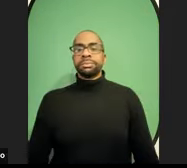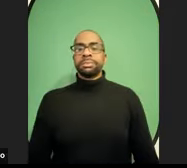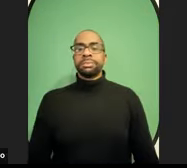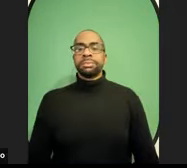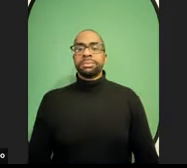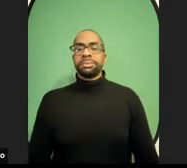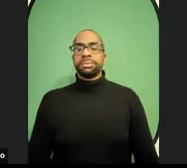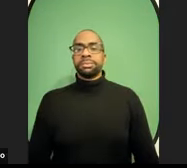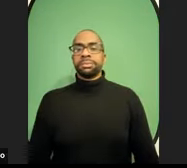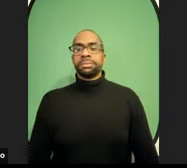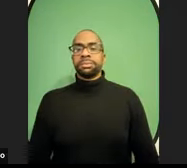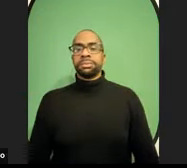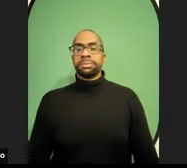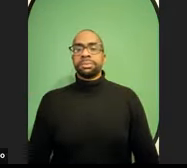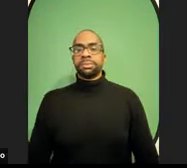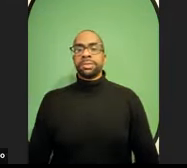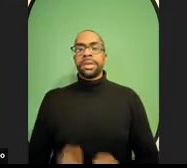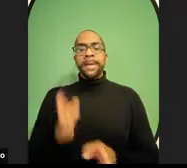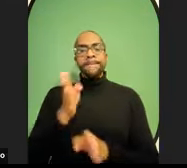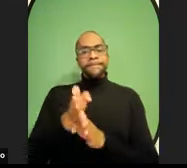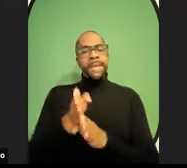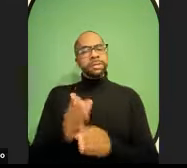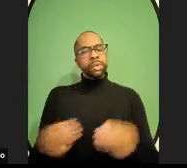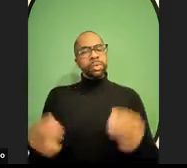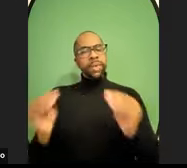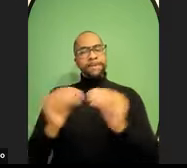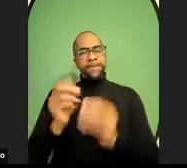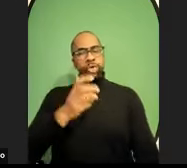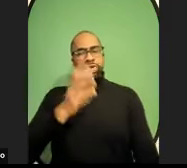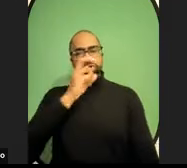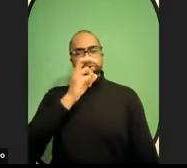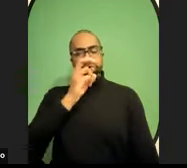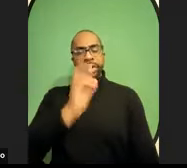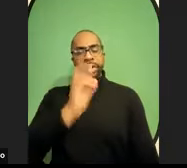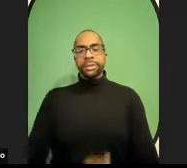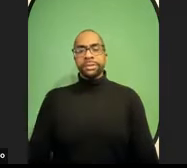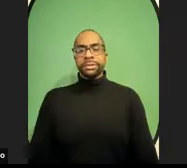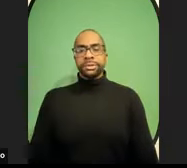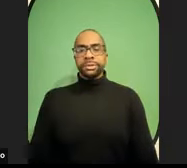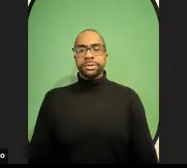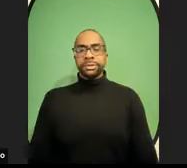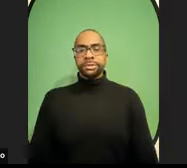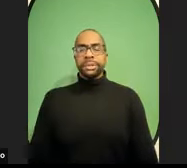it. And it's, it's interesting. because e that like buses are that like buses are more strict